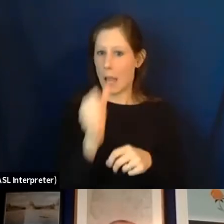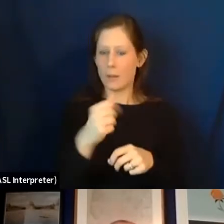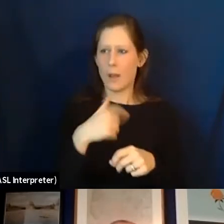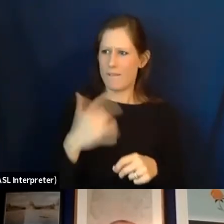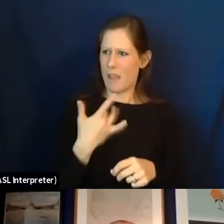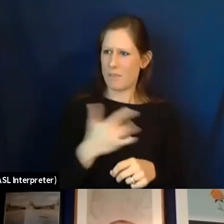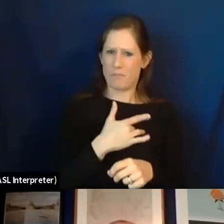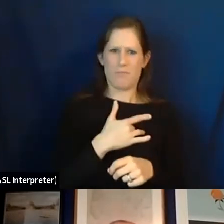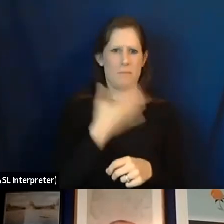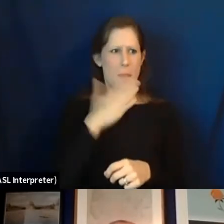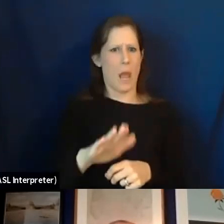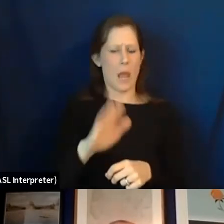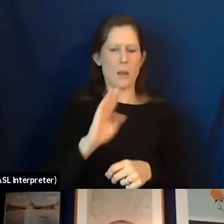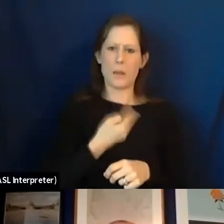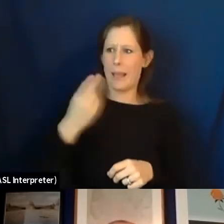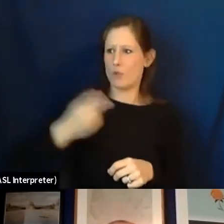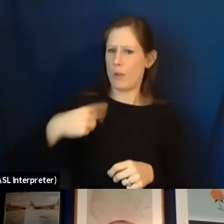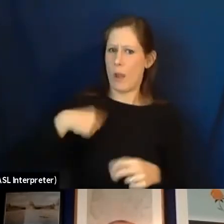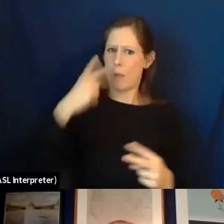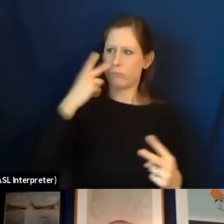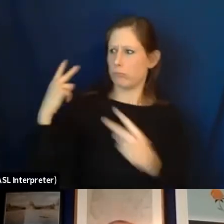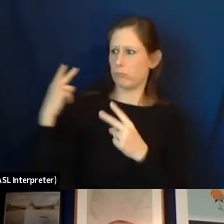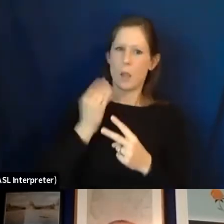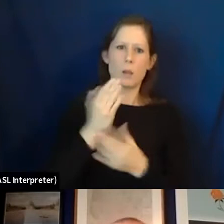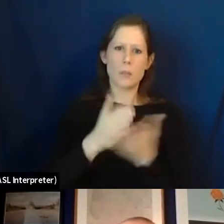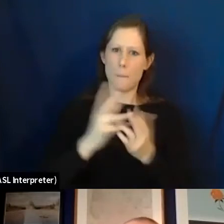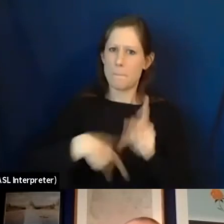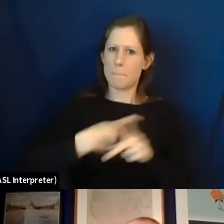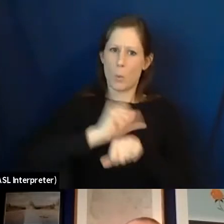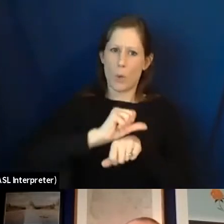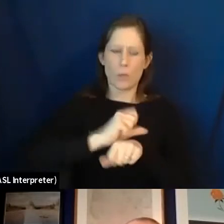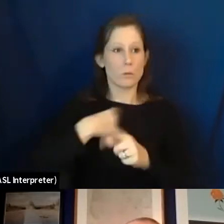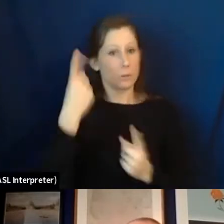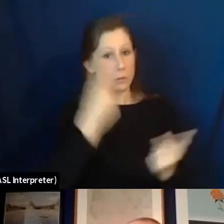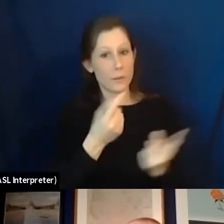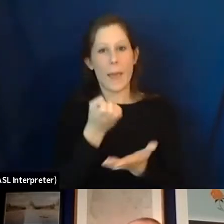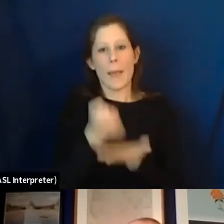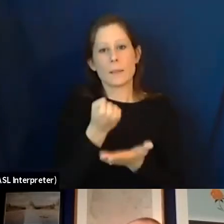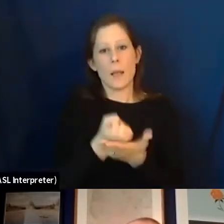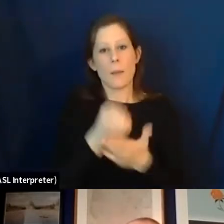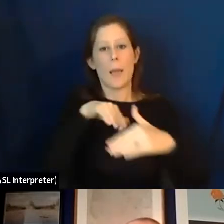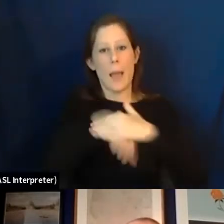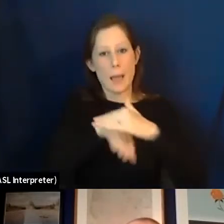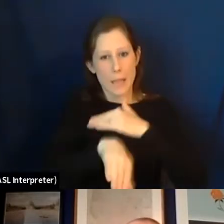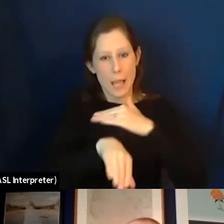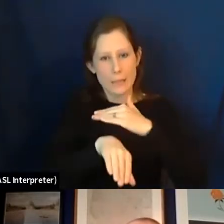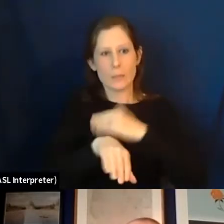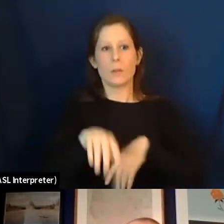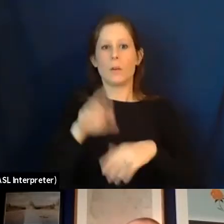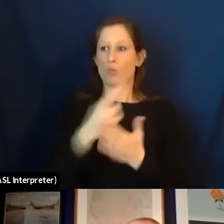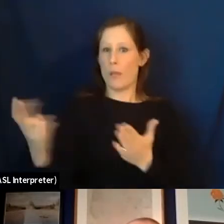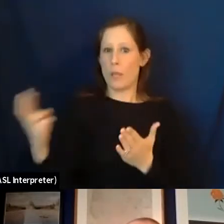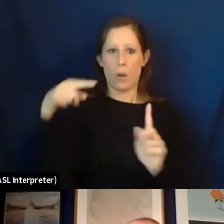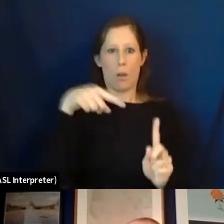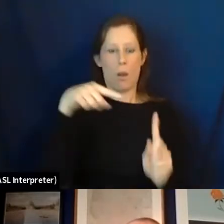of certain kinds of work i think that um economic access to resources to promote accessibility